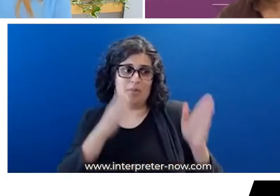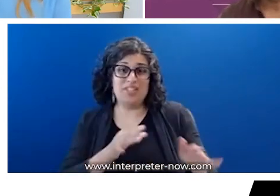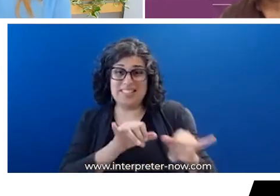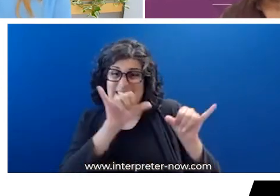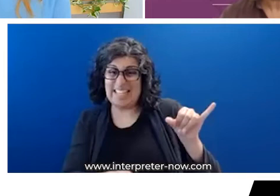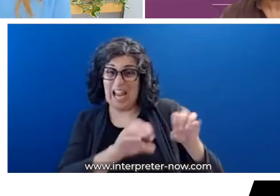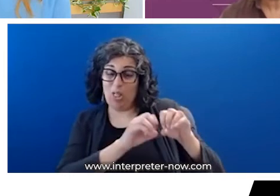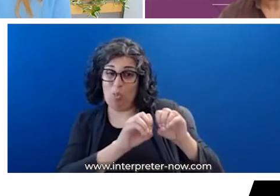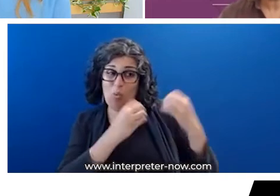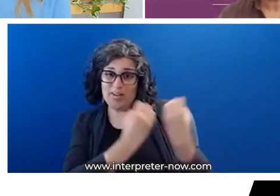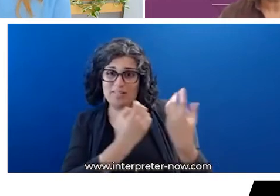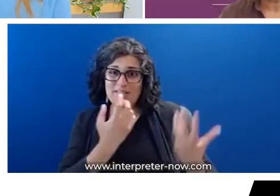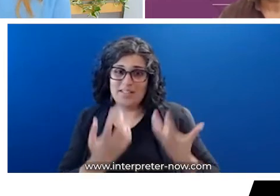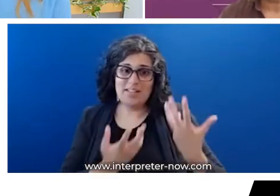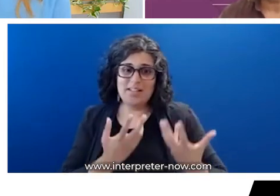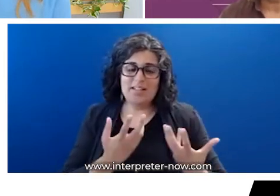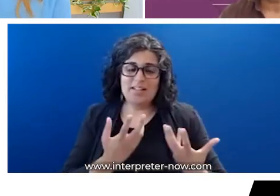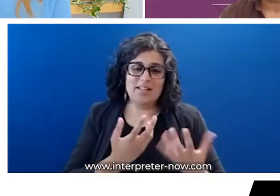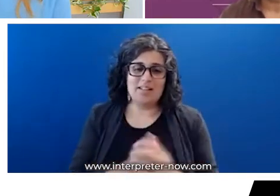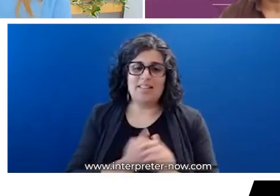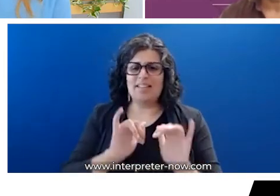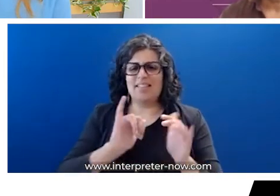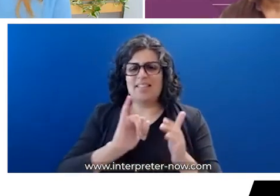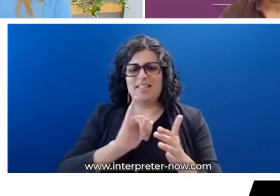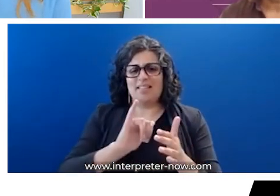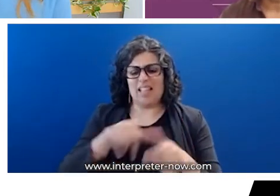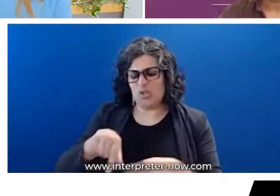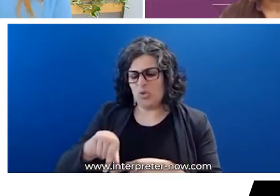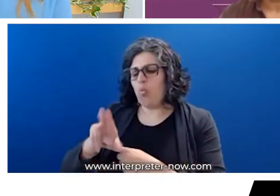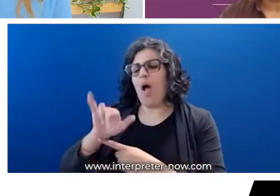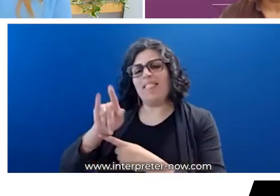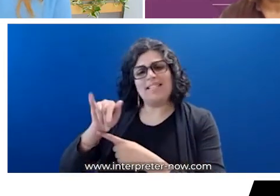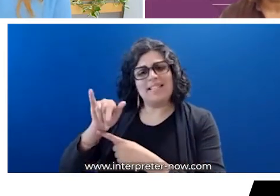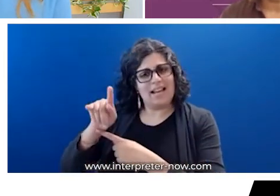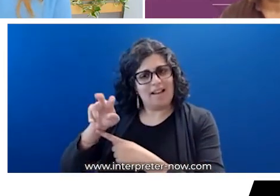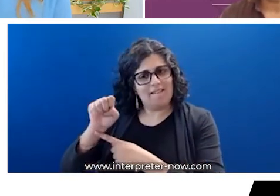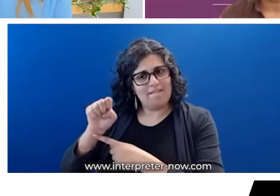And so, those are some of the ways also that I think employers and organizational leaders